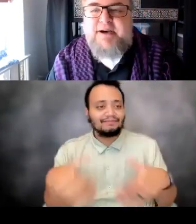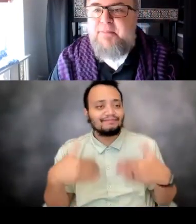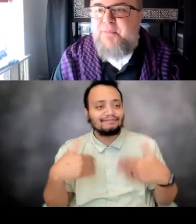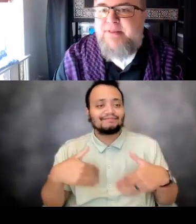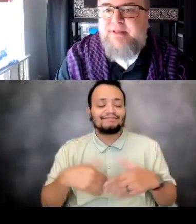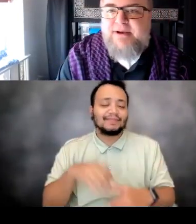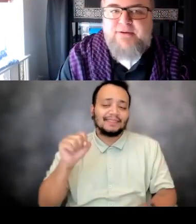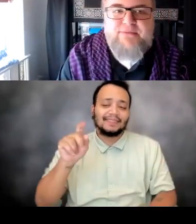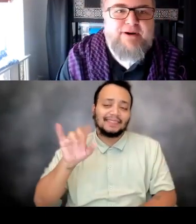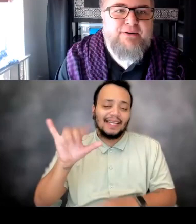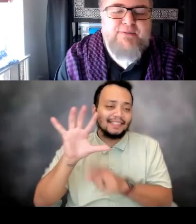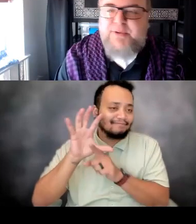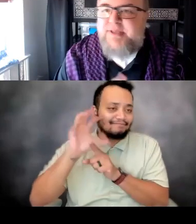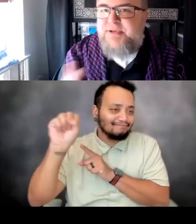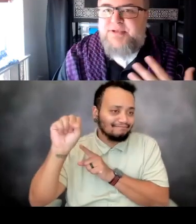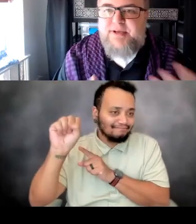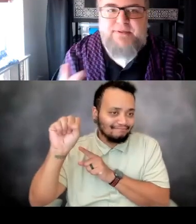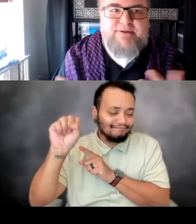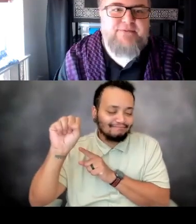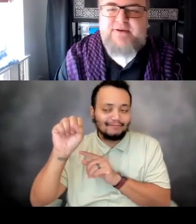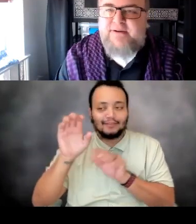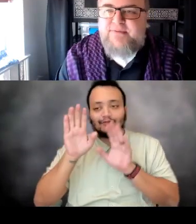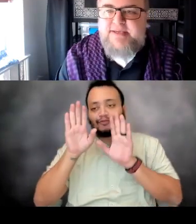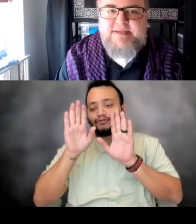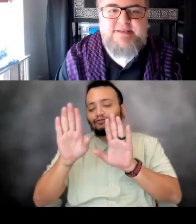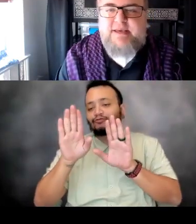and we love our relationship of ease